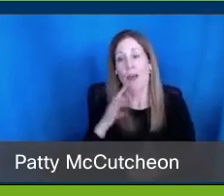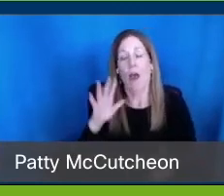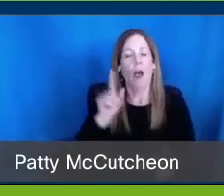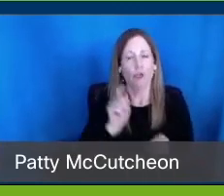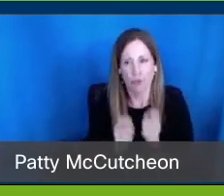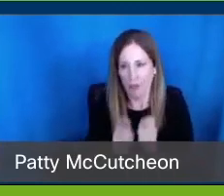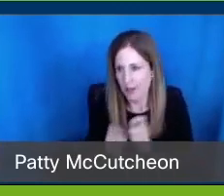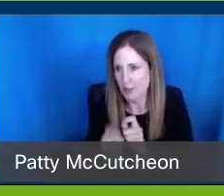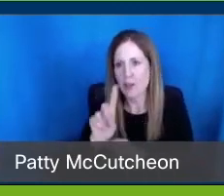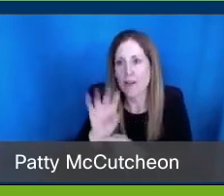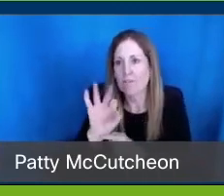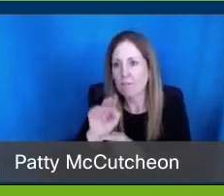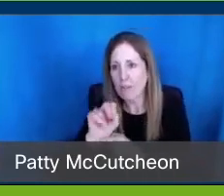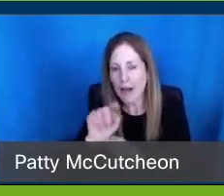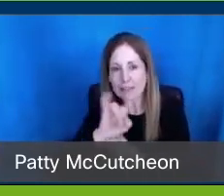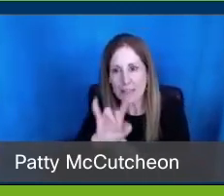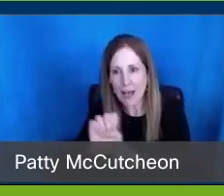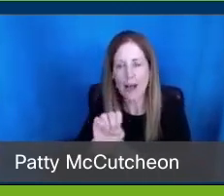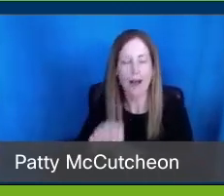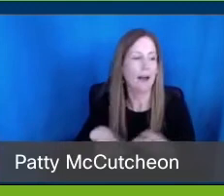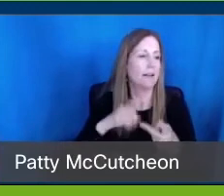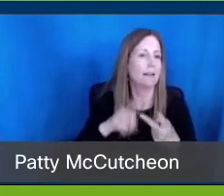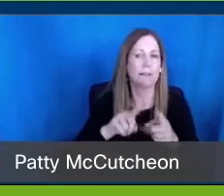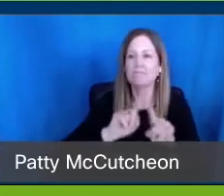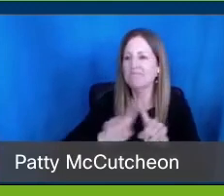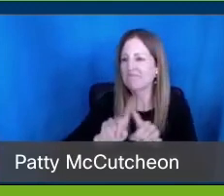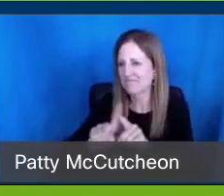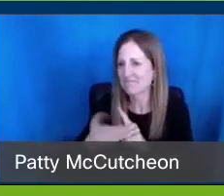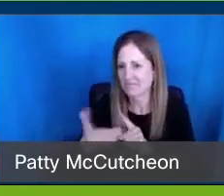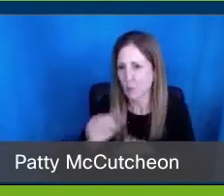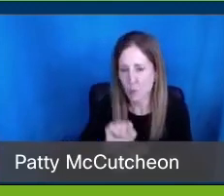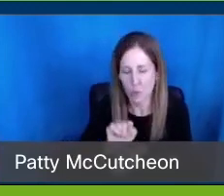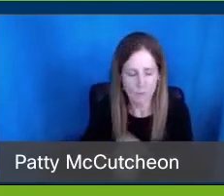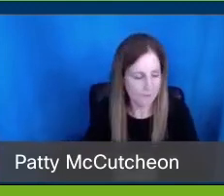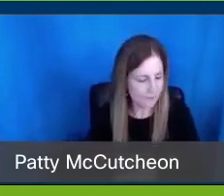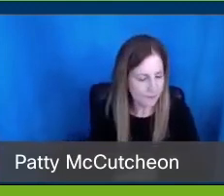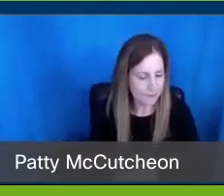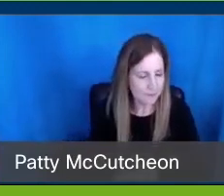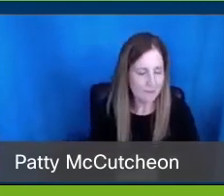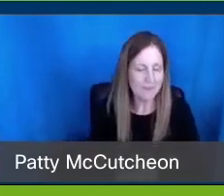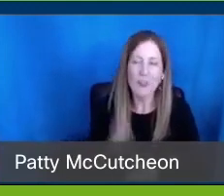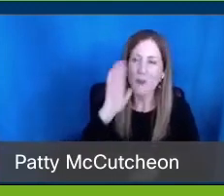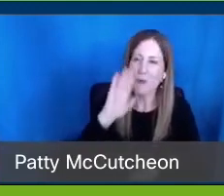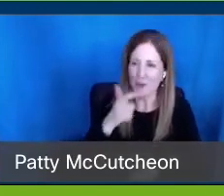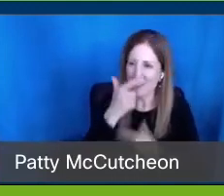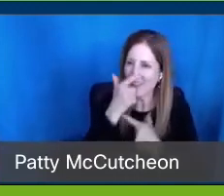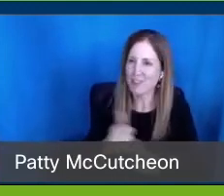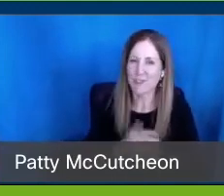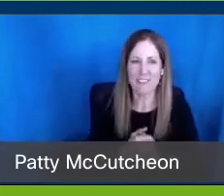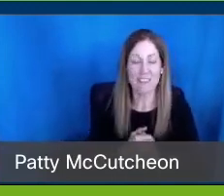and stuff took some work. And, you know, it's interesting being on the other side of the table.